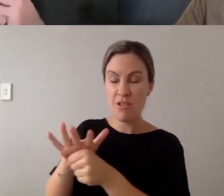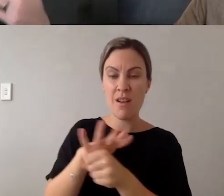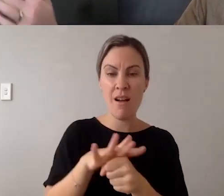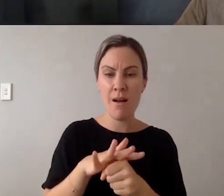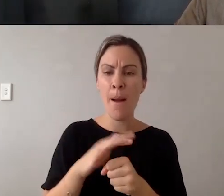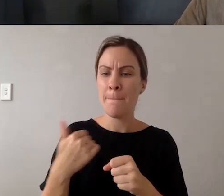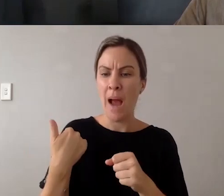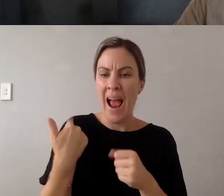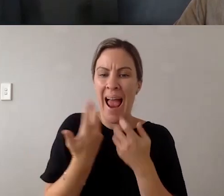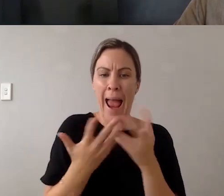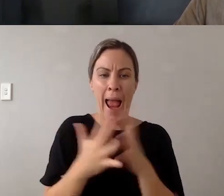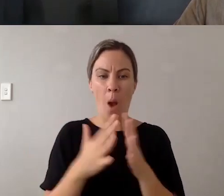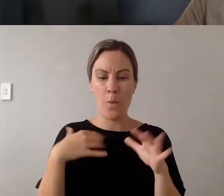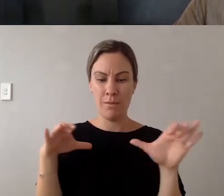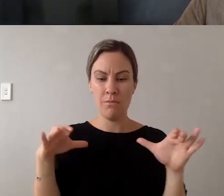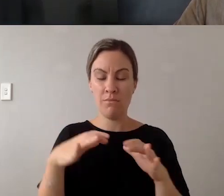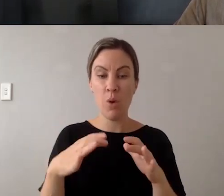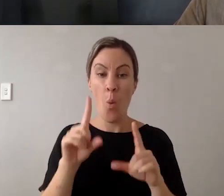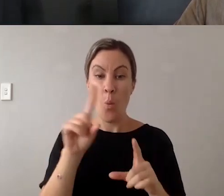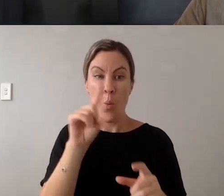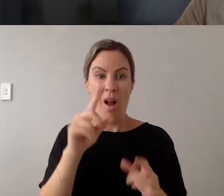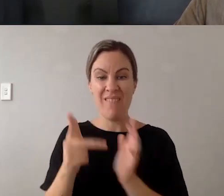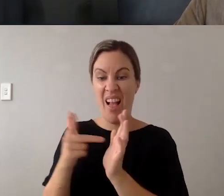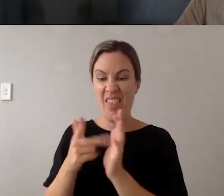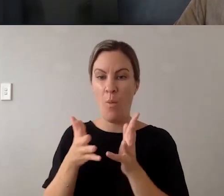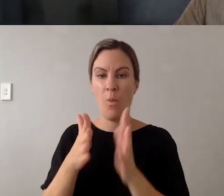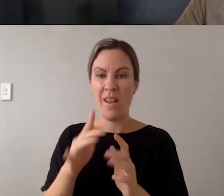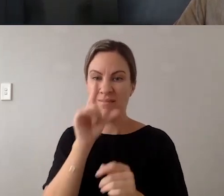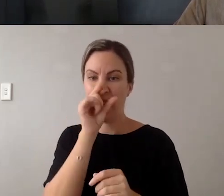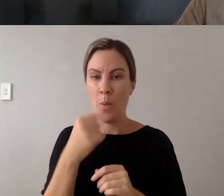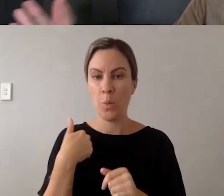of - "What else could we do?" I often facilitate these types of